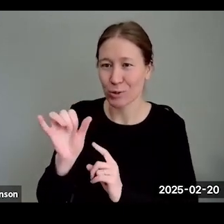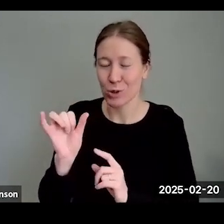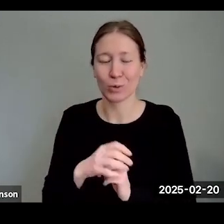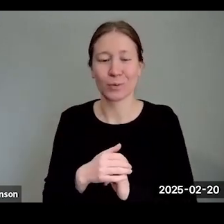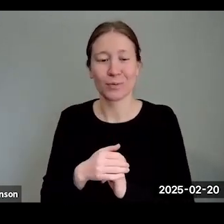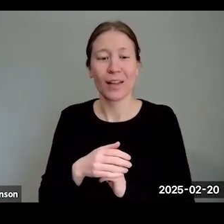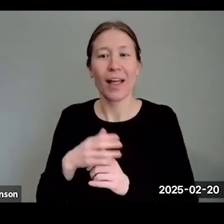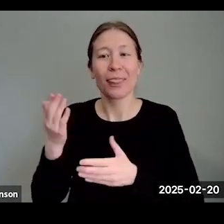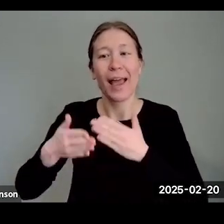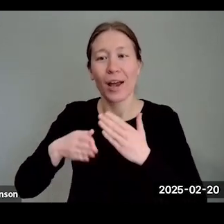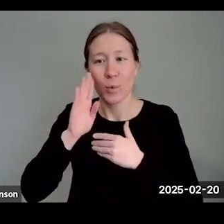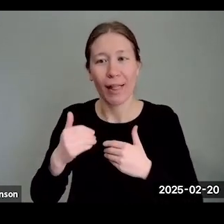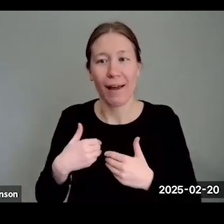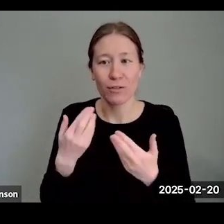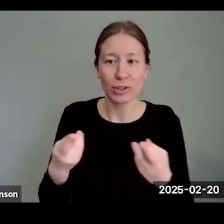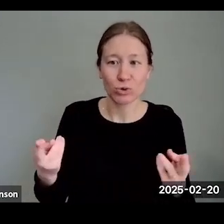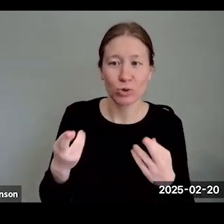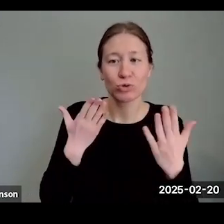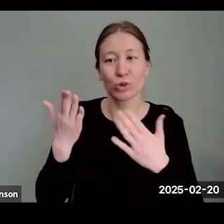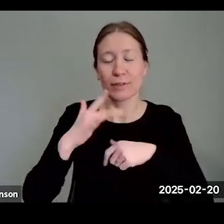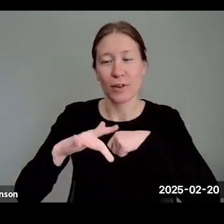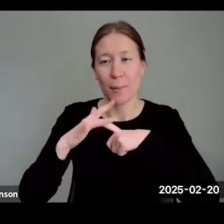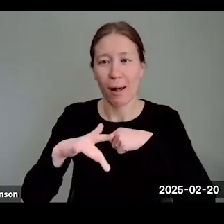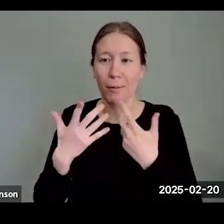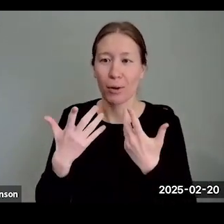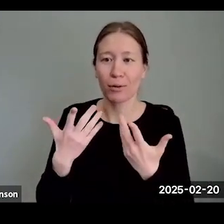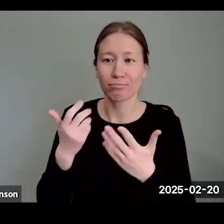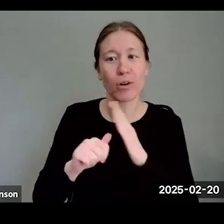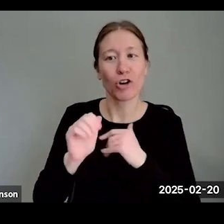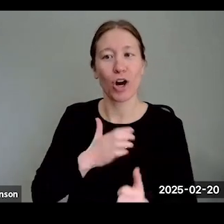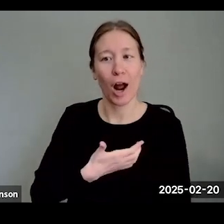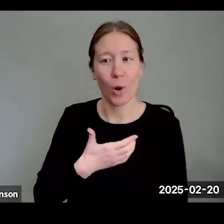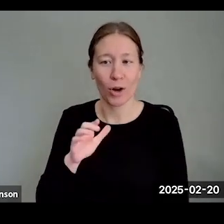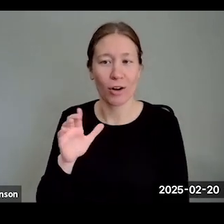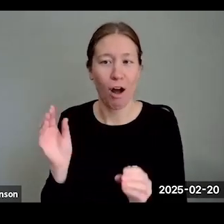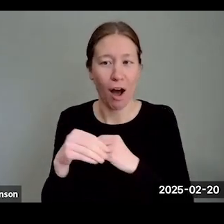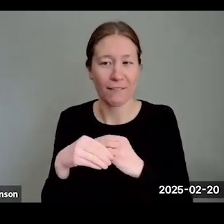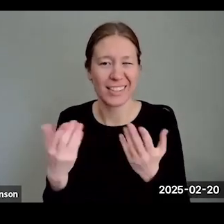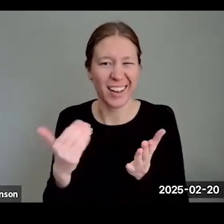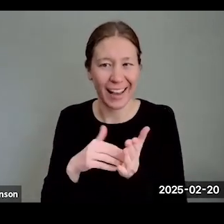and services available, that are offered through our office. Again, the disability equity office.